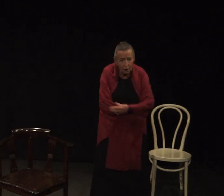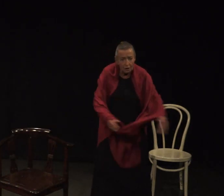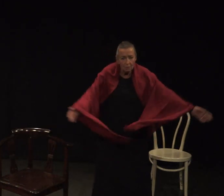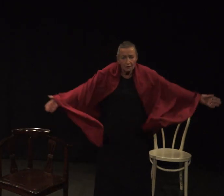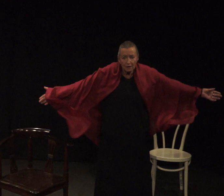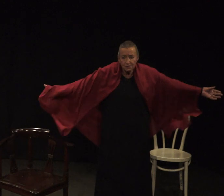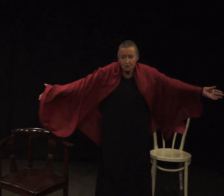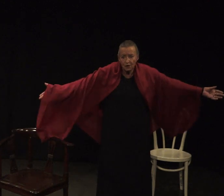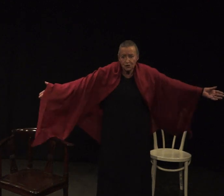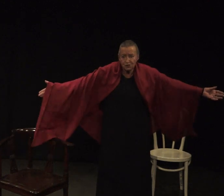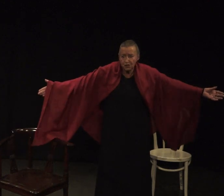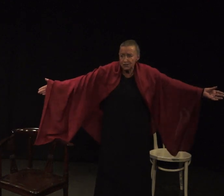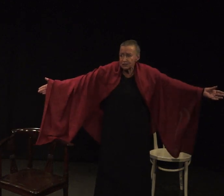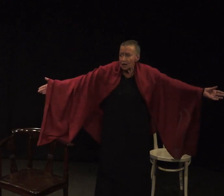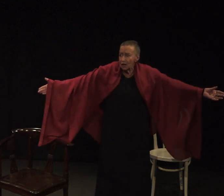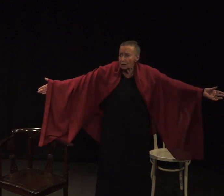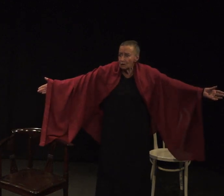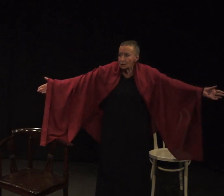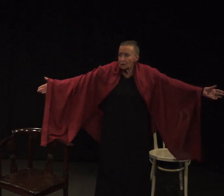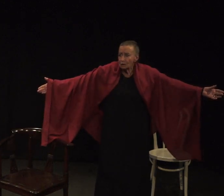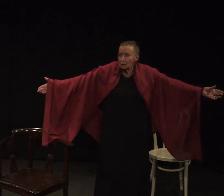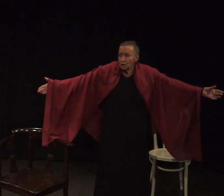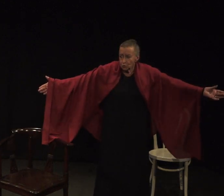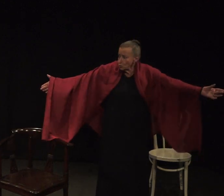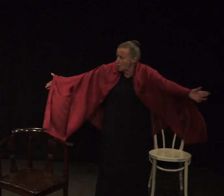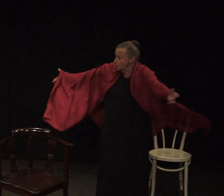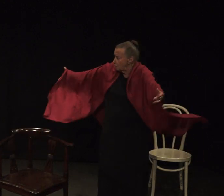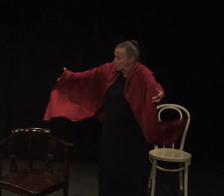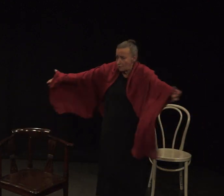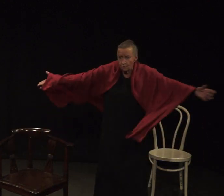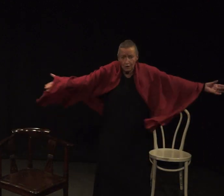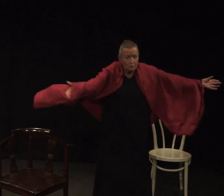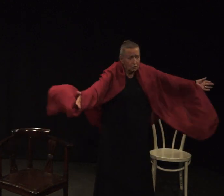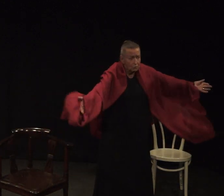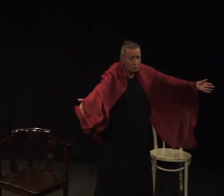Telimena suddenly leapt up, rushed hither, thither,